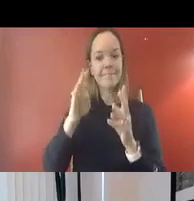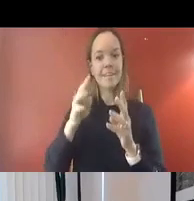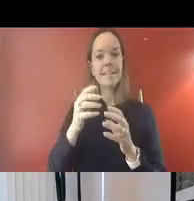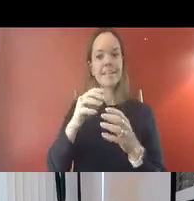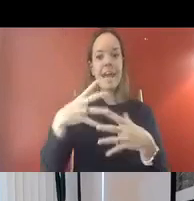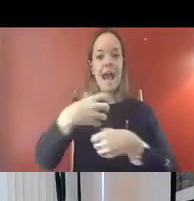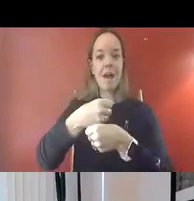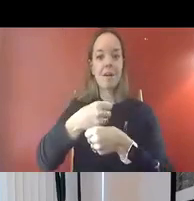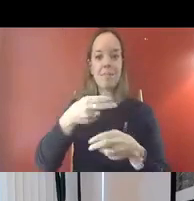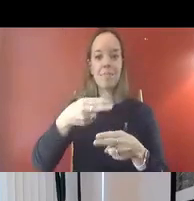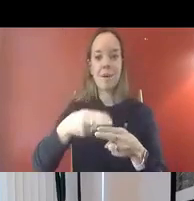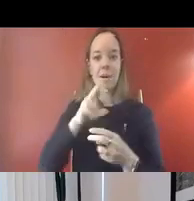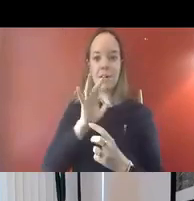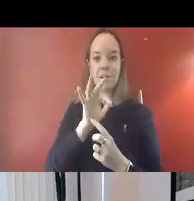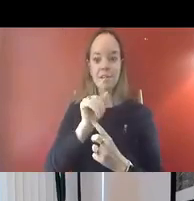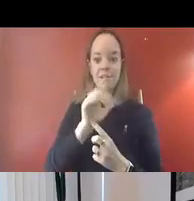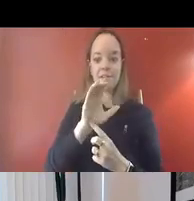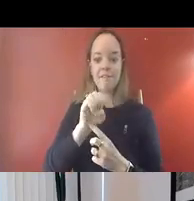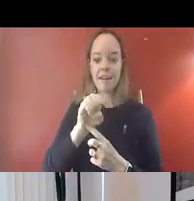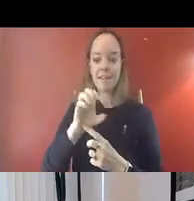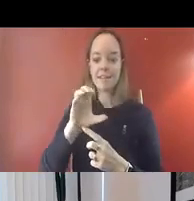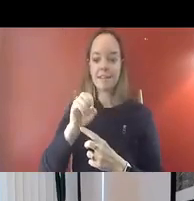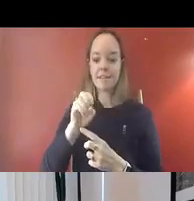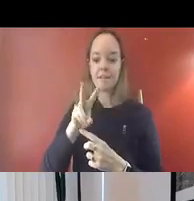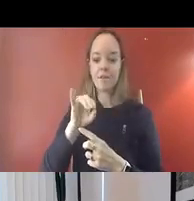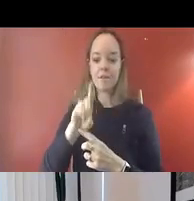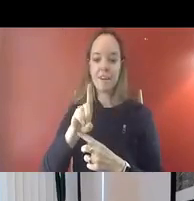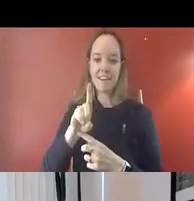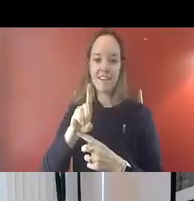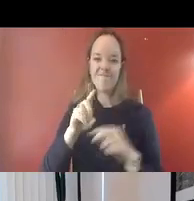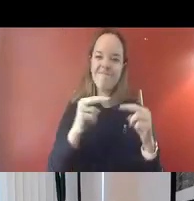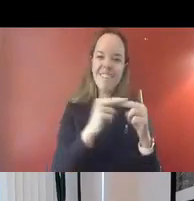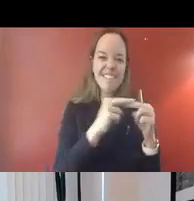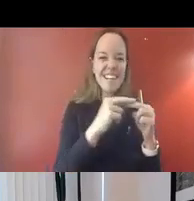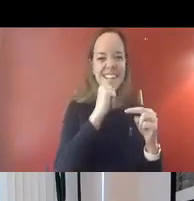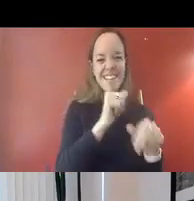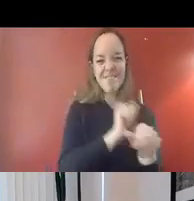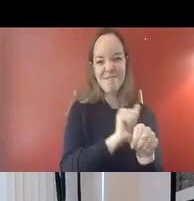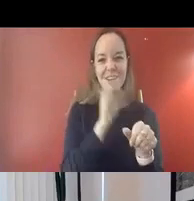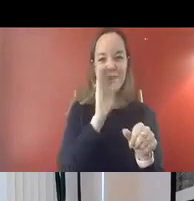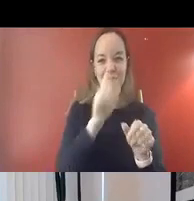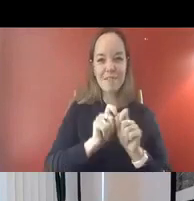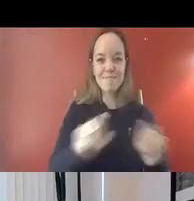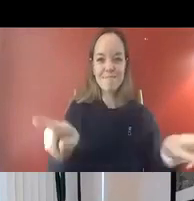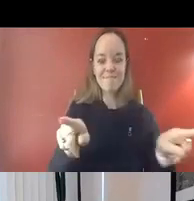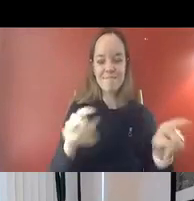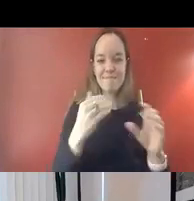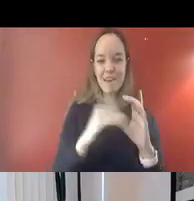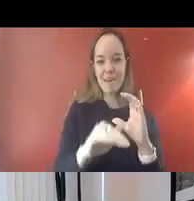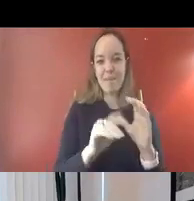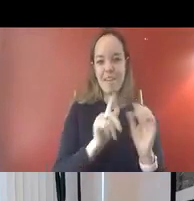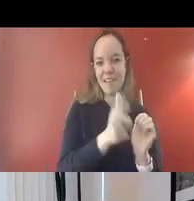later in case the slides don't work "FACE COVID", and i can send this around working so you can all have it. But for later in case the slides don't work FACE, it's focusing on what's in your working so you can all have it. But for